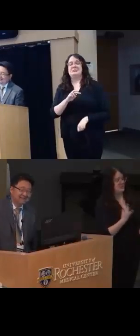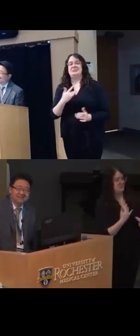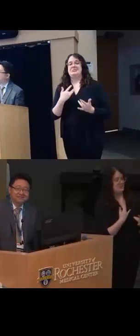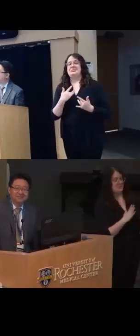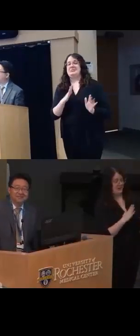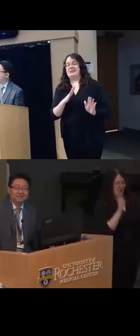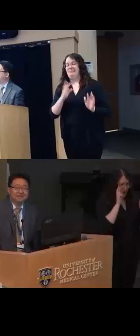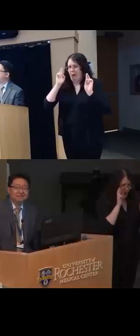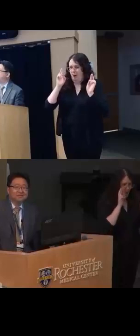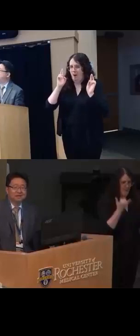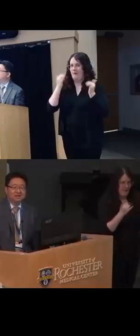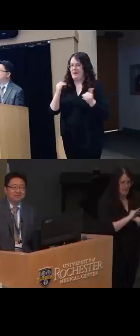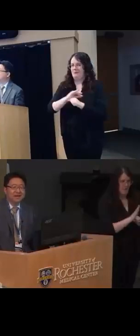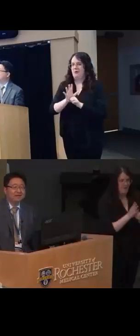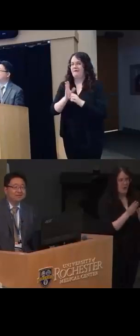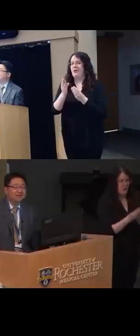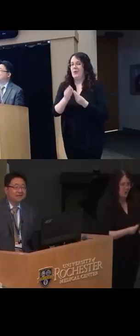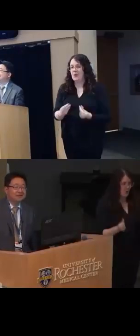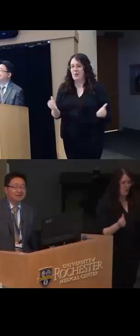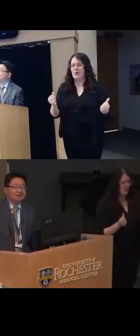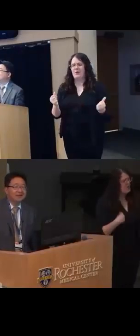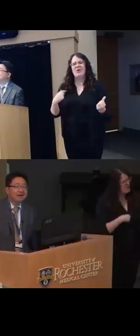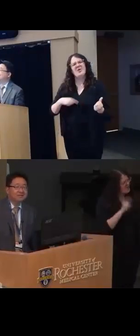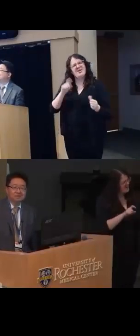Ted we need to demonstrate our values in the time